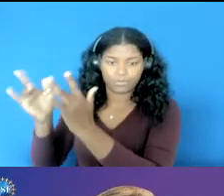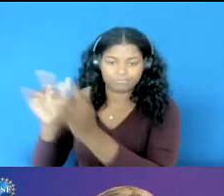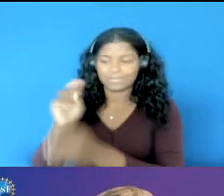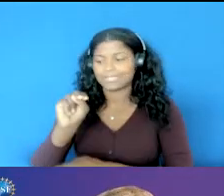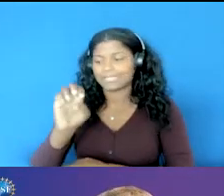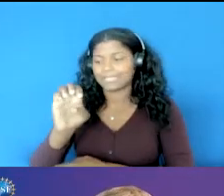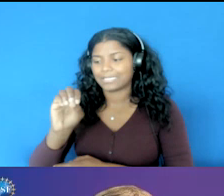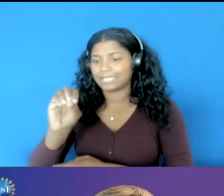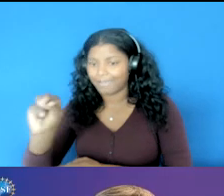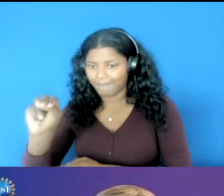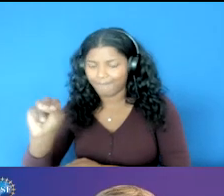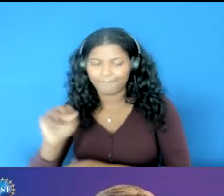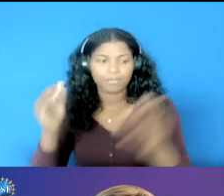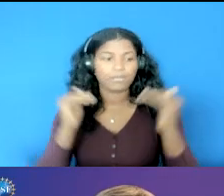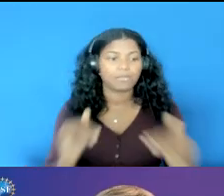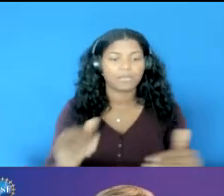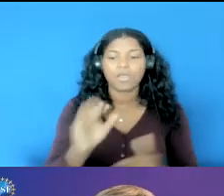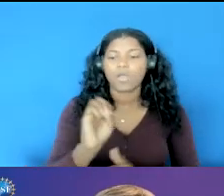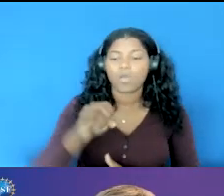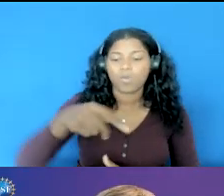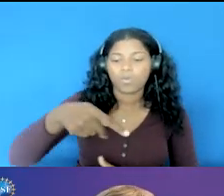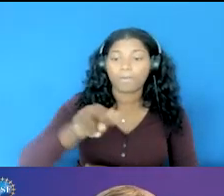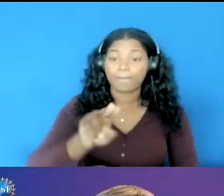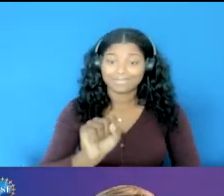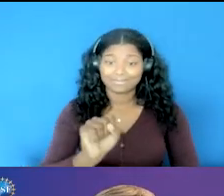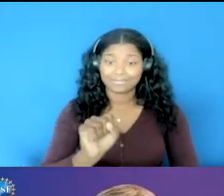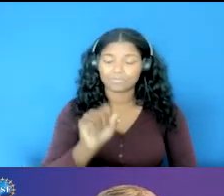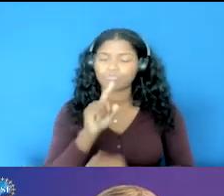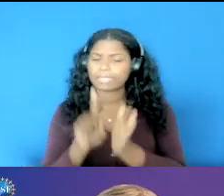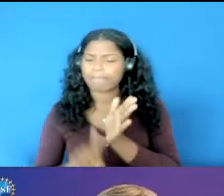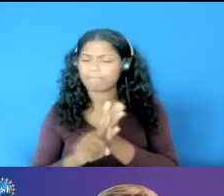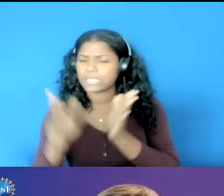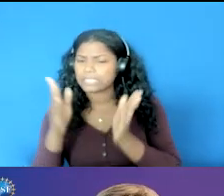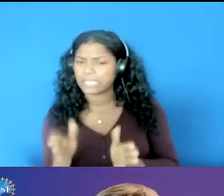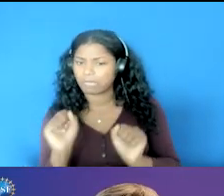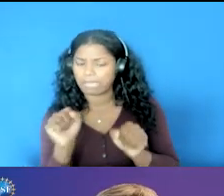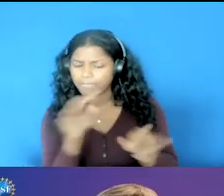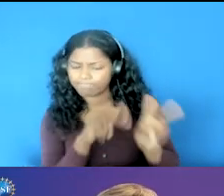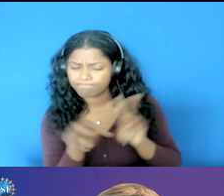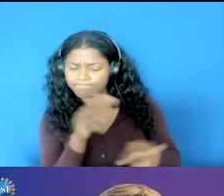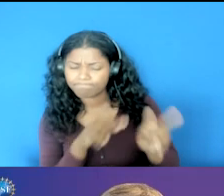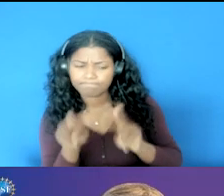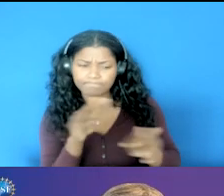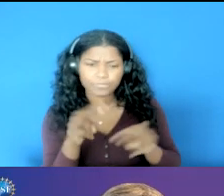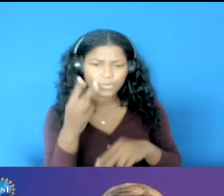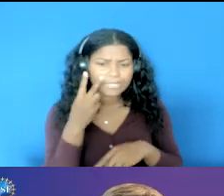And then there's OPUS, which enables investigators to revisit and synthesize a significant body of their prior research